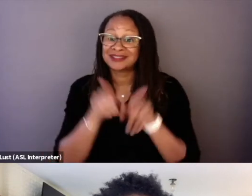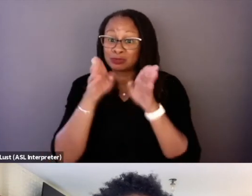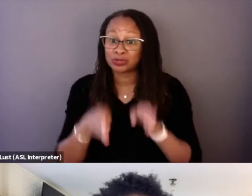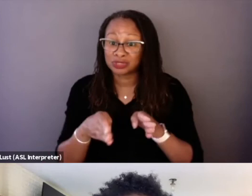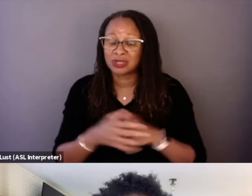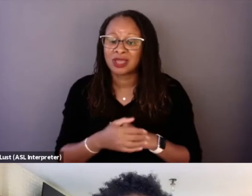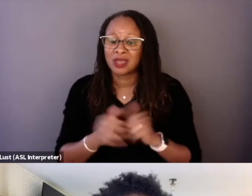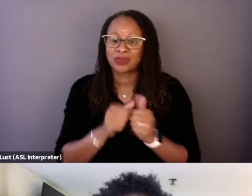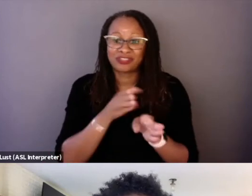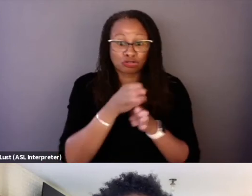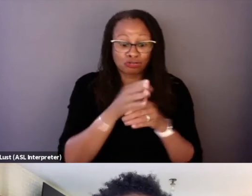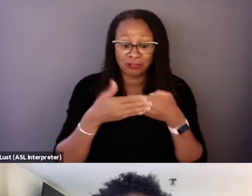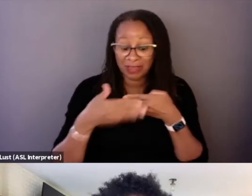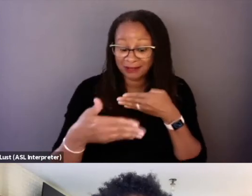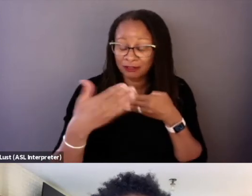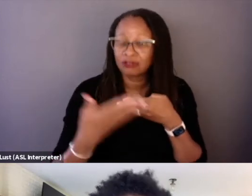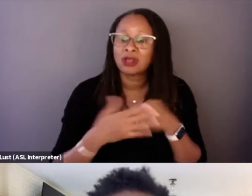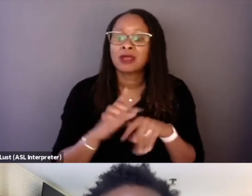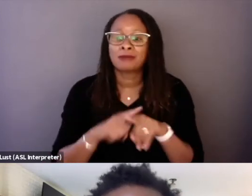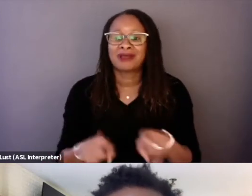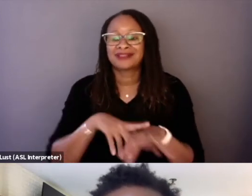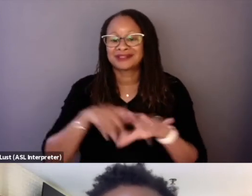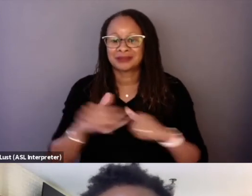a career ahead of her, but to the people that,